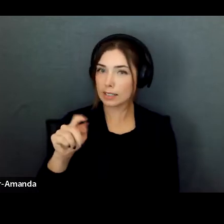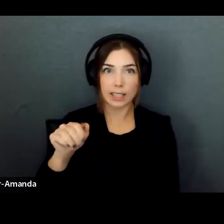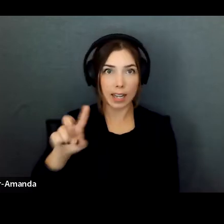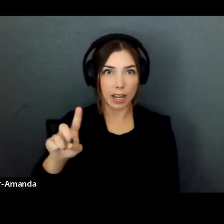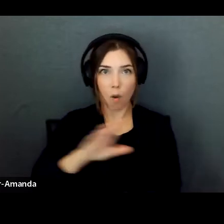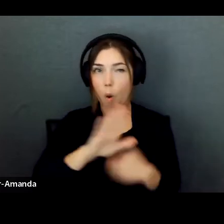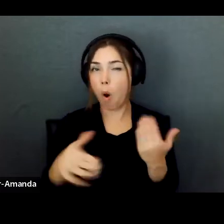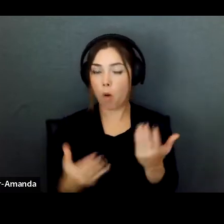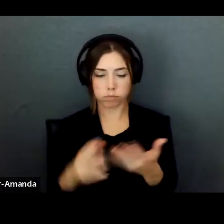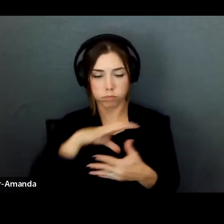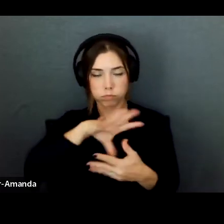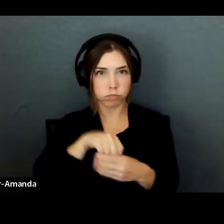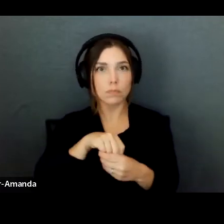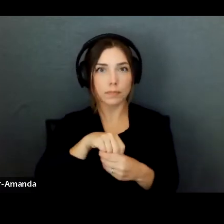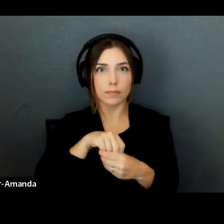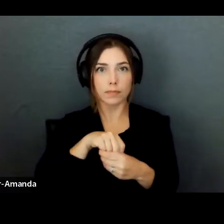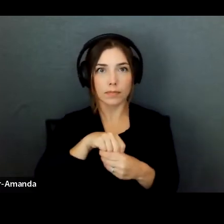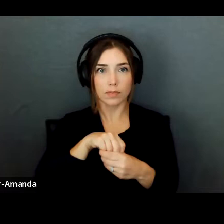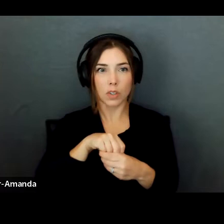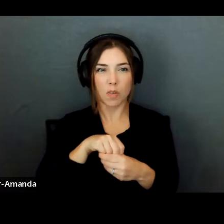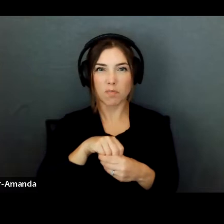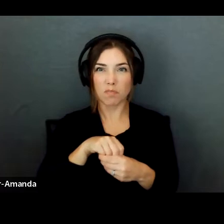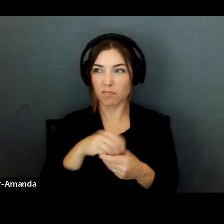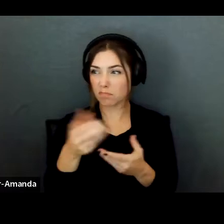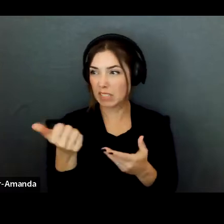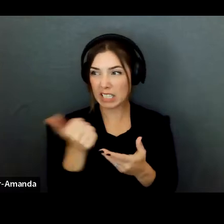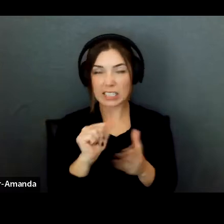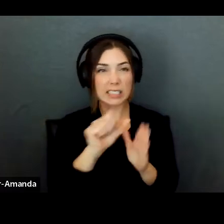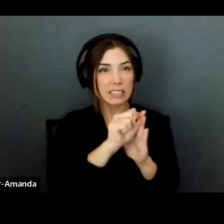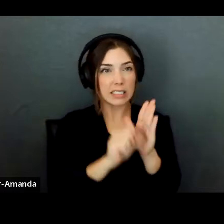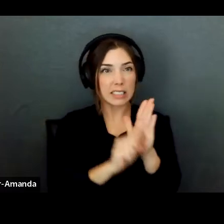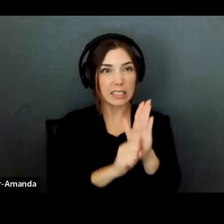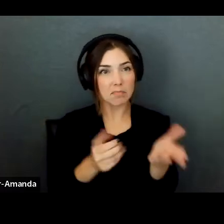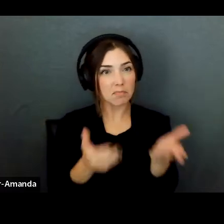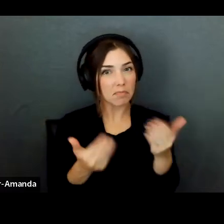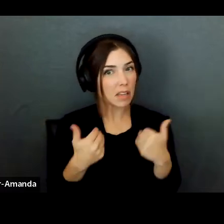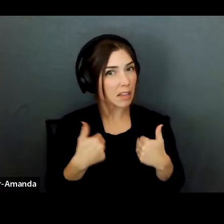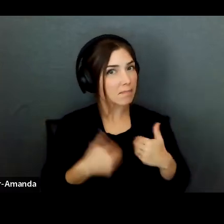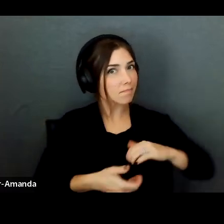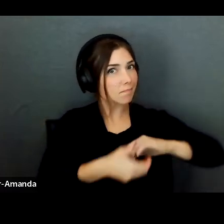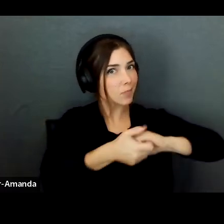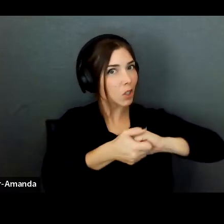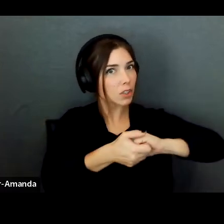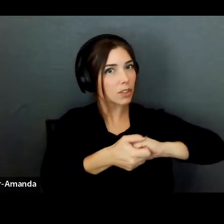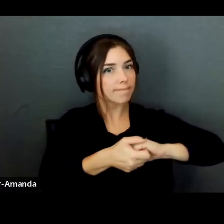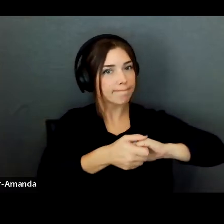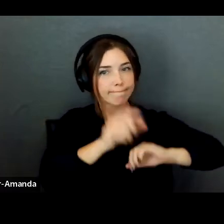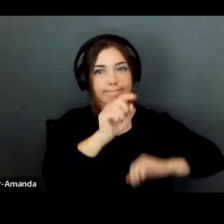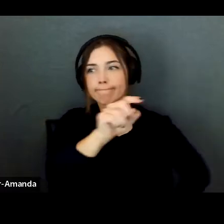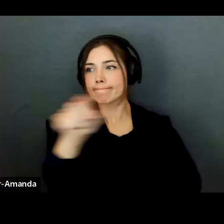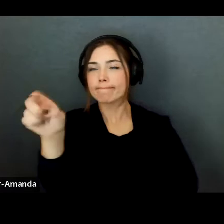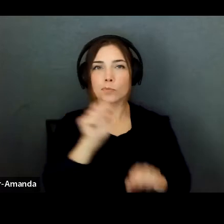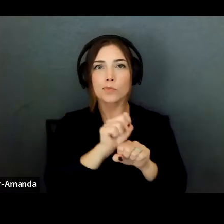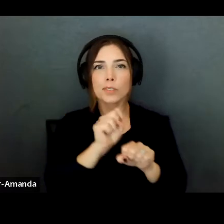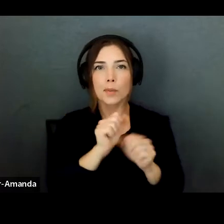So any given state you probably have partners that you can working with to submit comments.